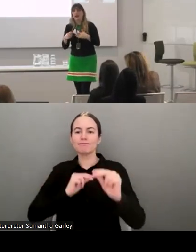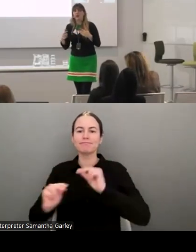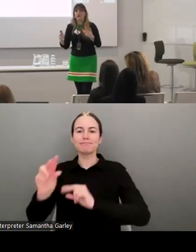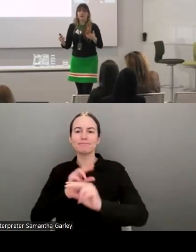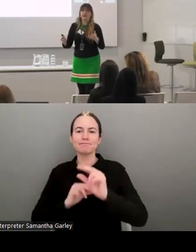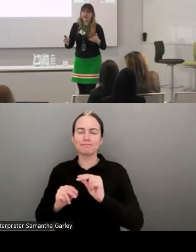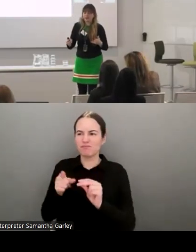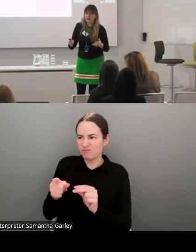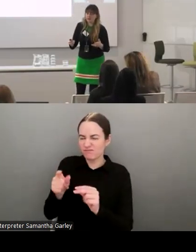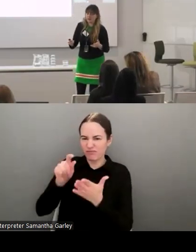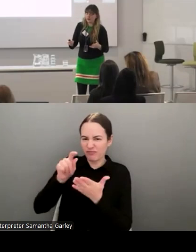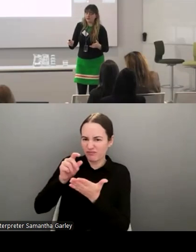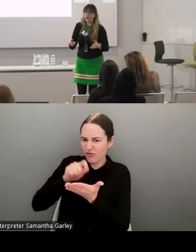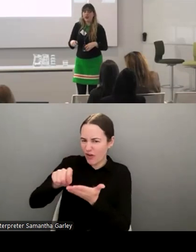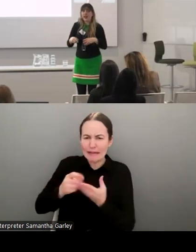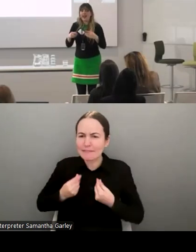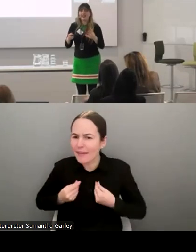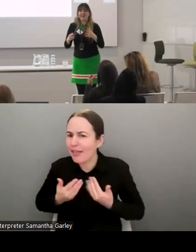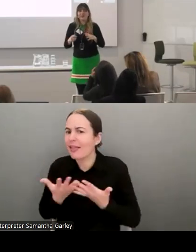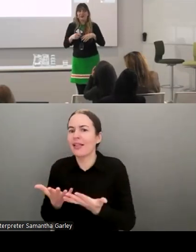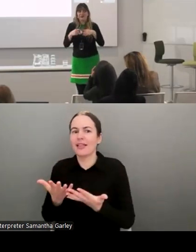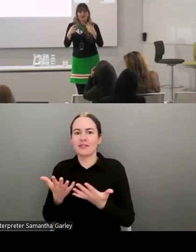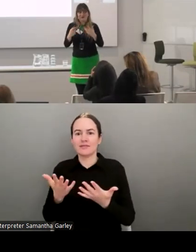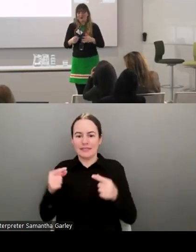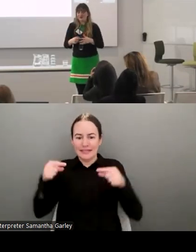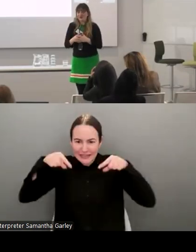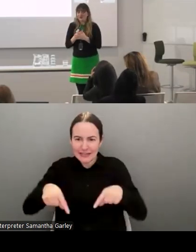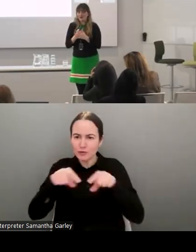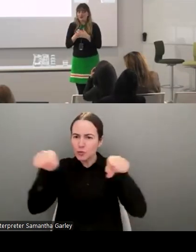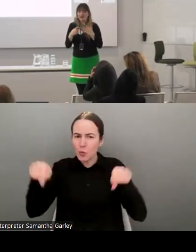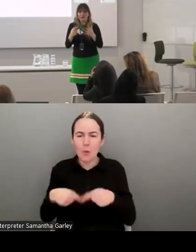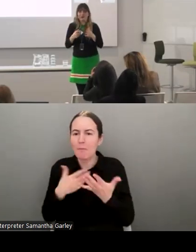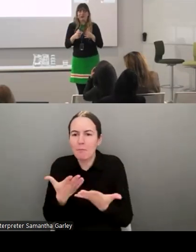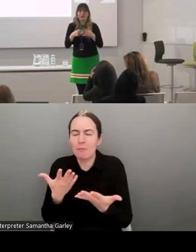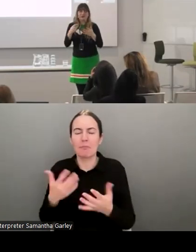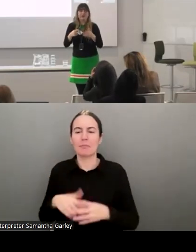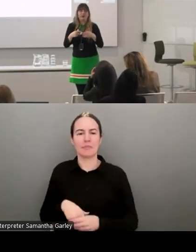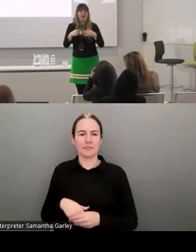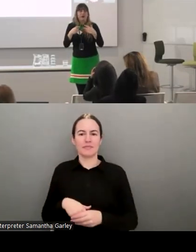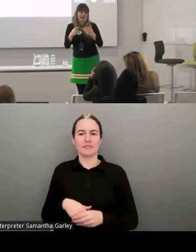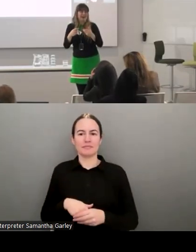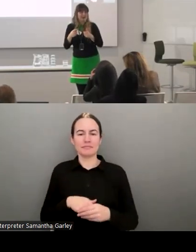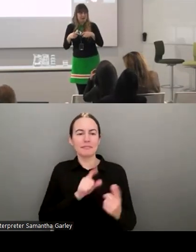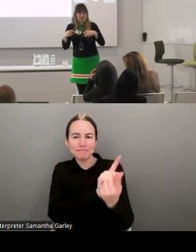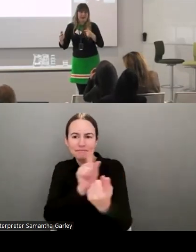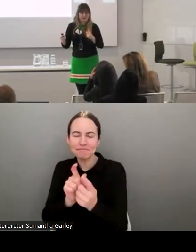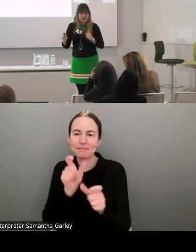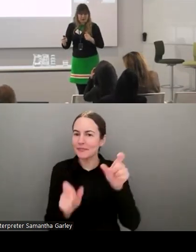How is it to engage with each other? And then when we also throughout the process, it has what it calls a real code,